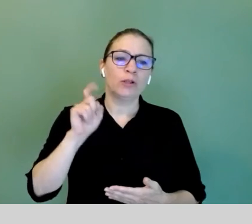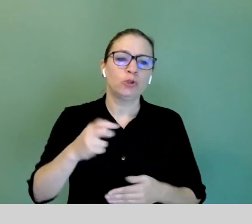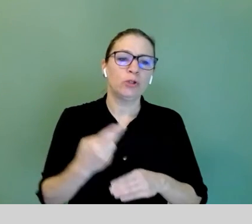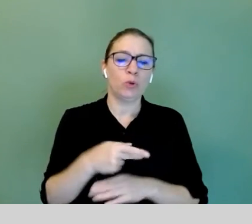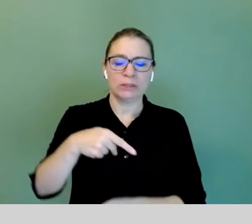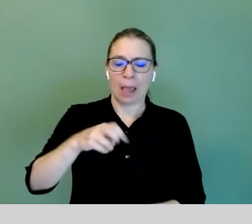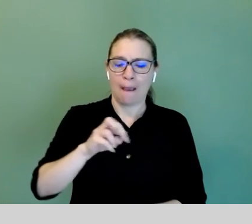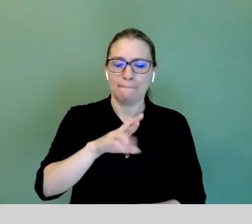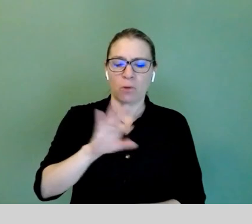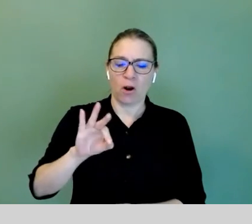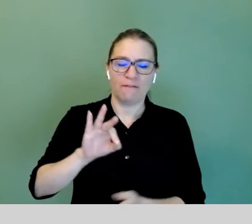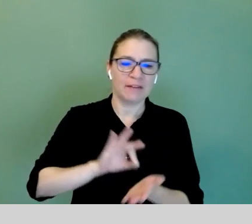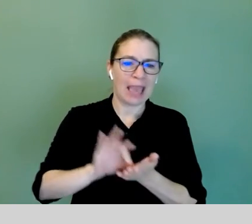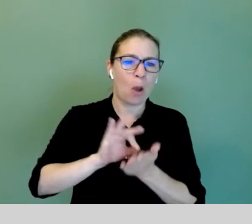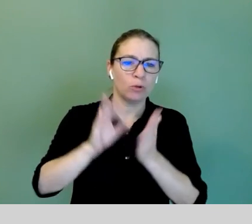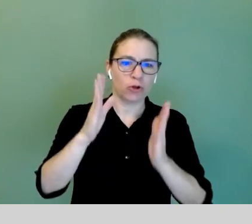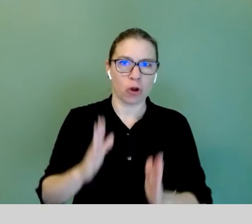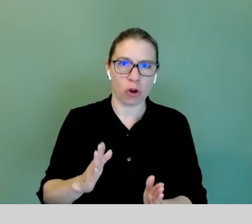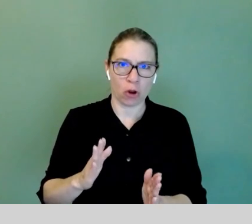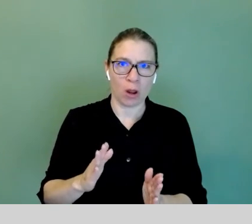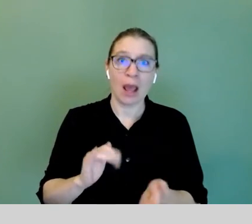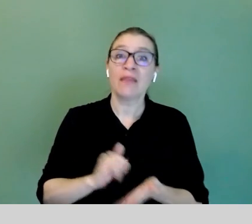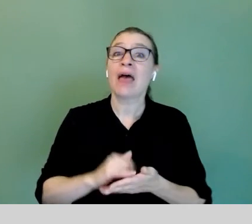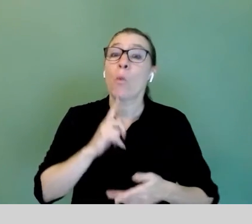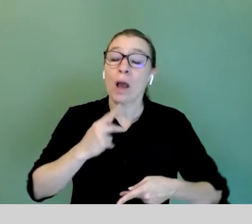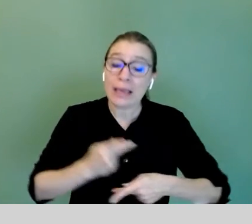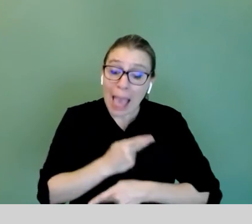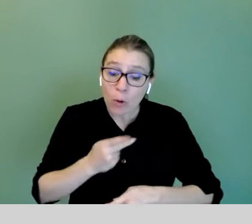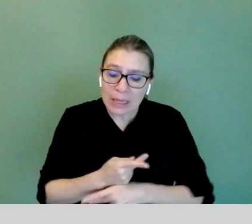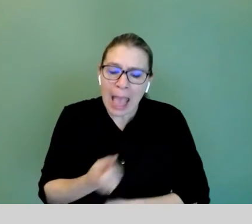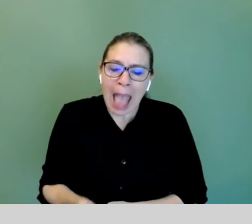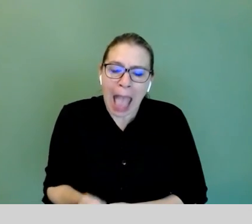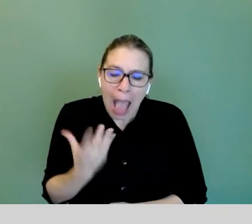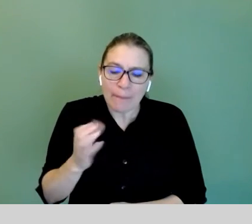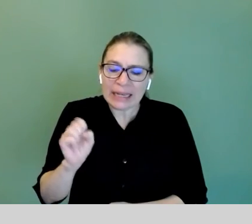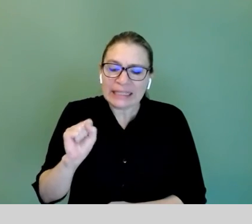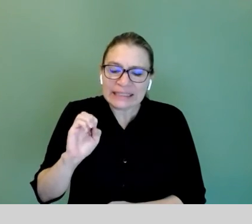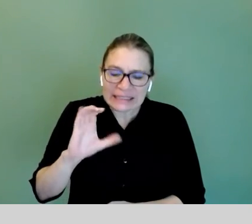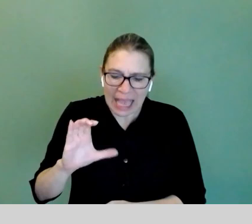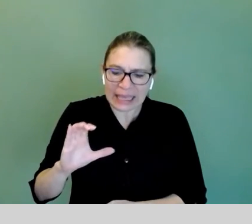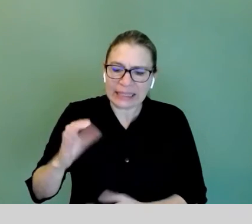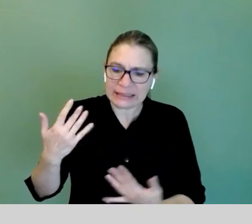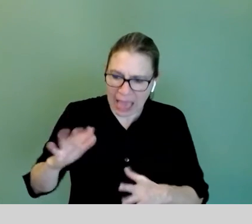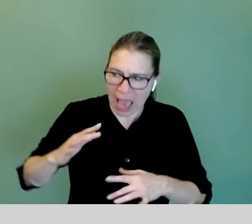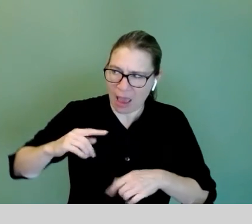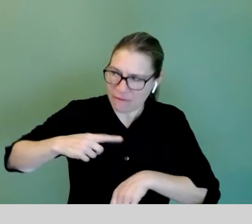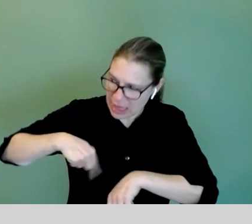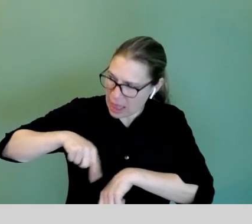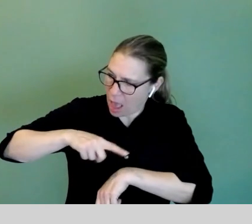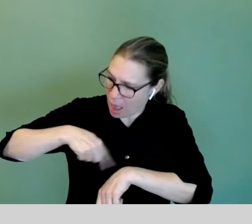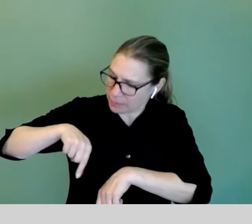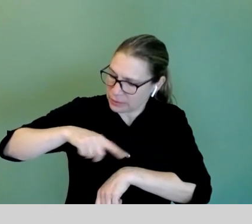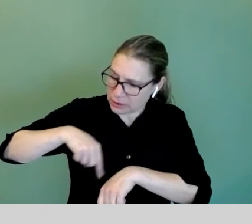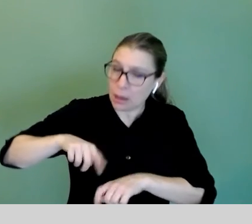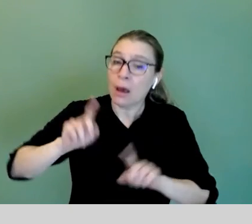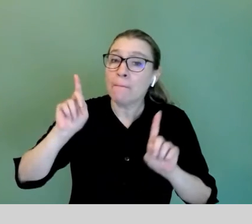So that's why use perf_counter that will calculate or give you the number of seconds elapsed since some time in the past,